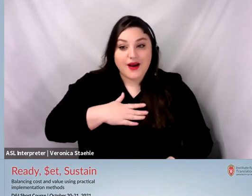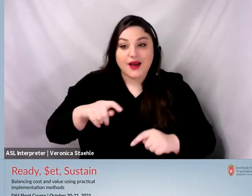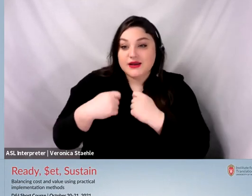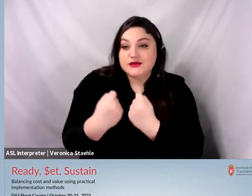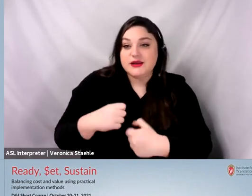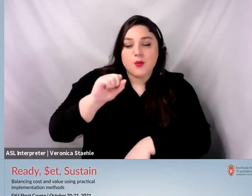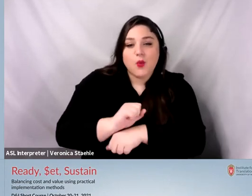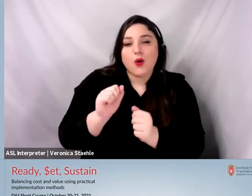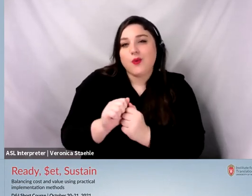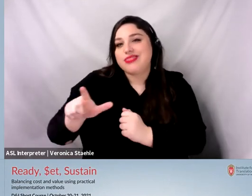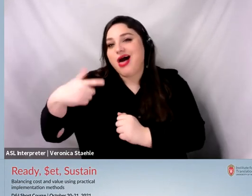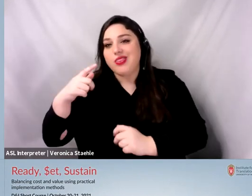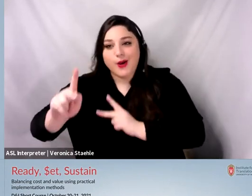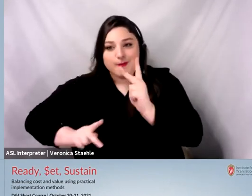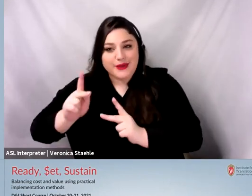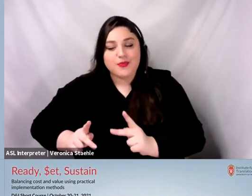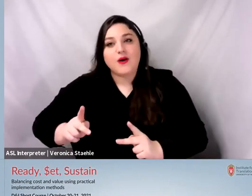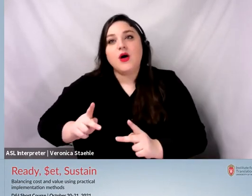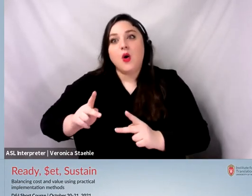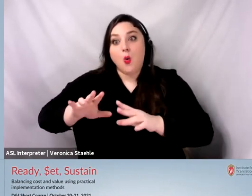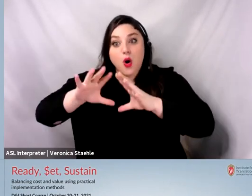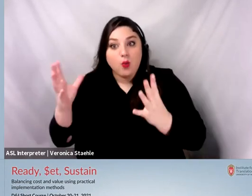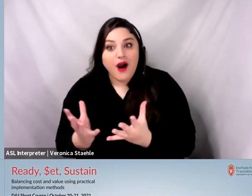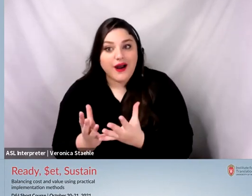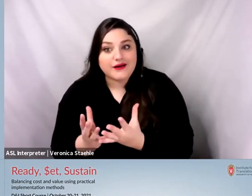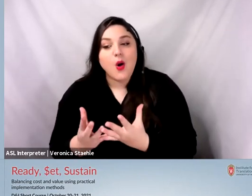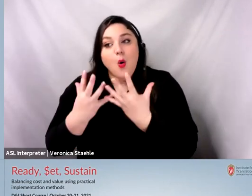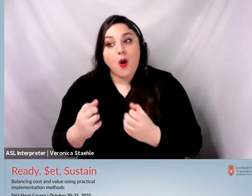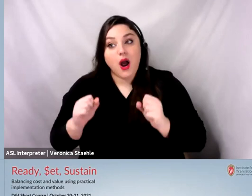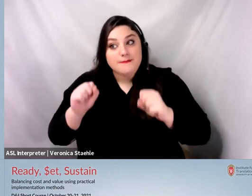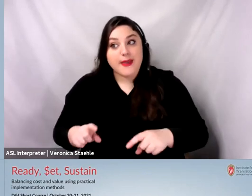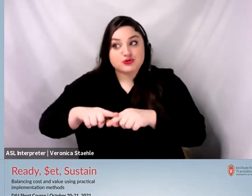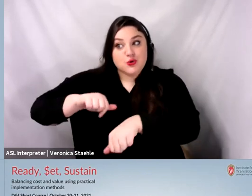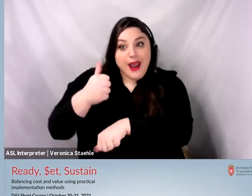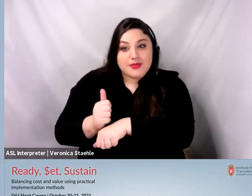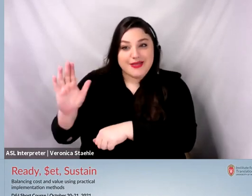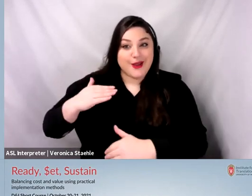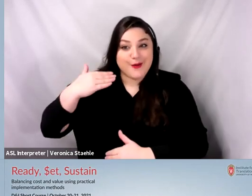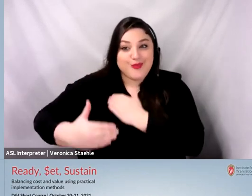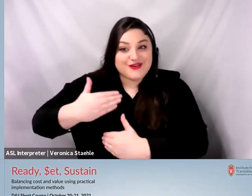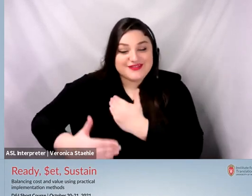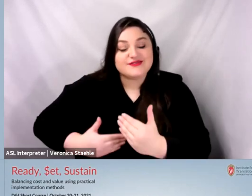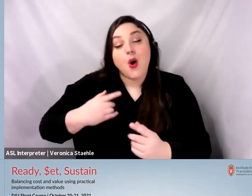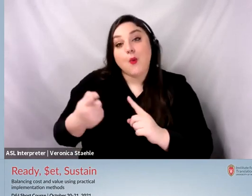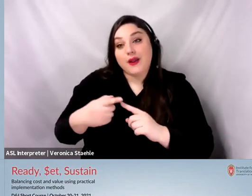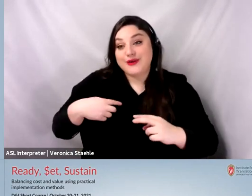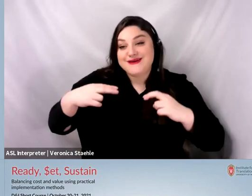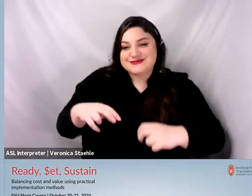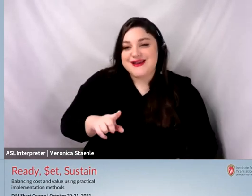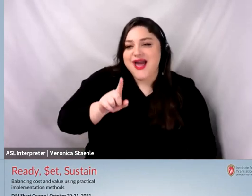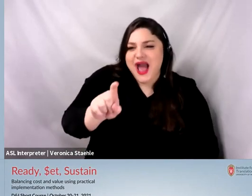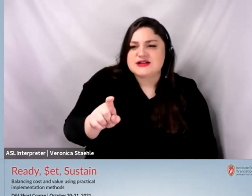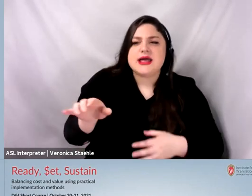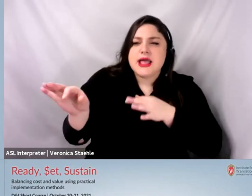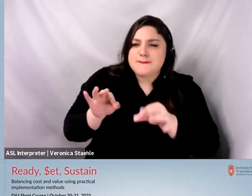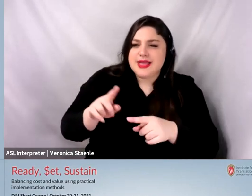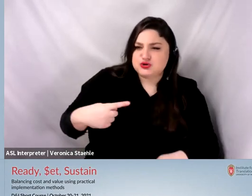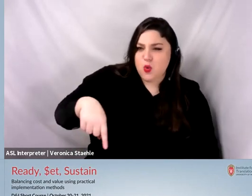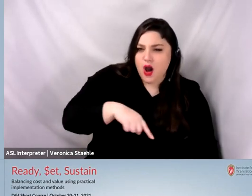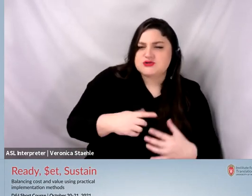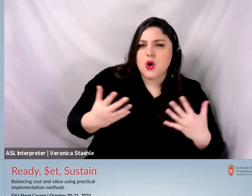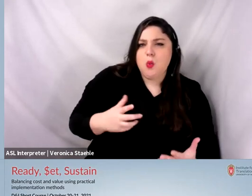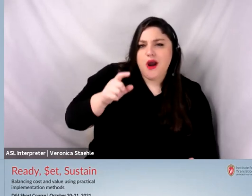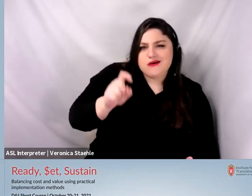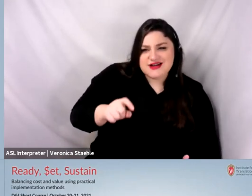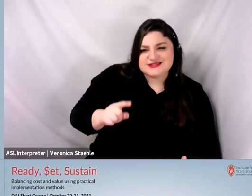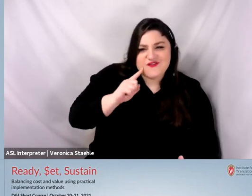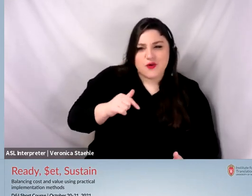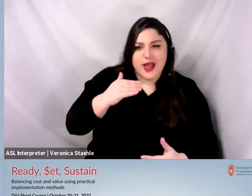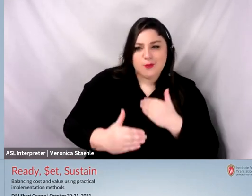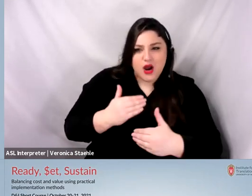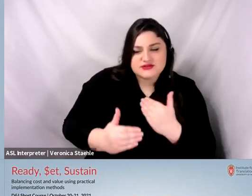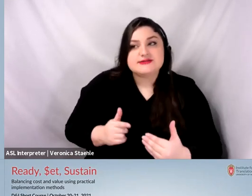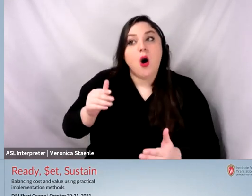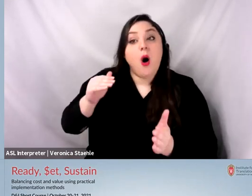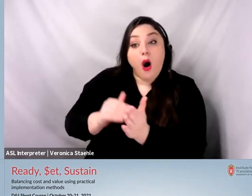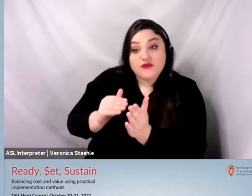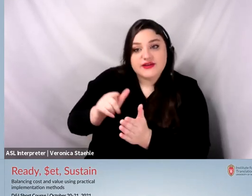Lisa Saldana (she/her/hers): Worldwide operationalize their implementation processes when we're asking them to take us through the process of what's necessary to implement and they'll take us through a process, and then a lot of times what we.